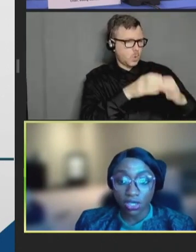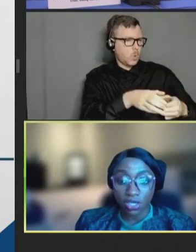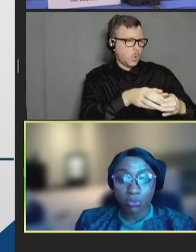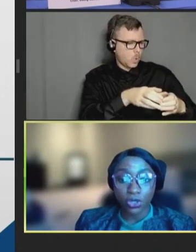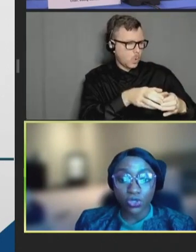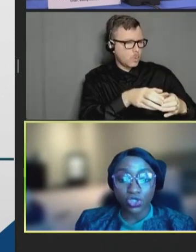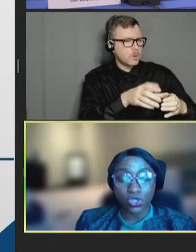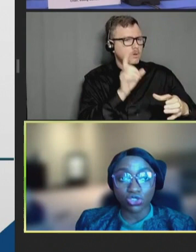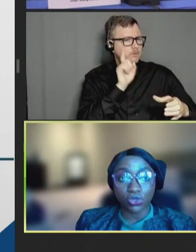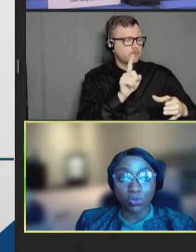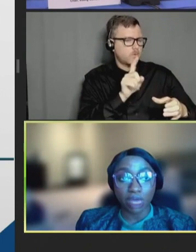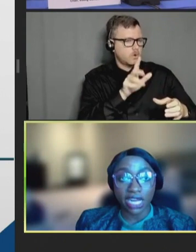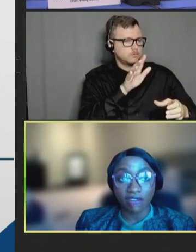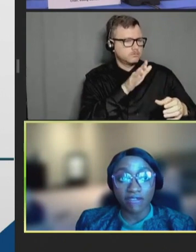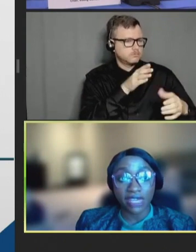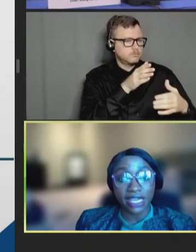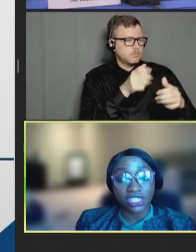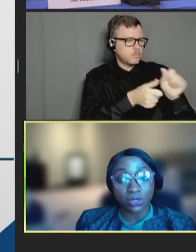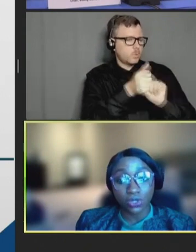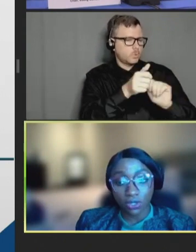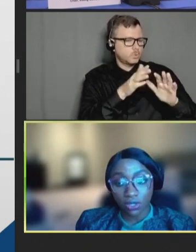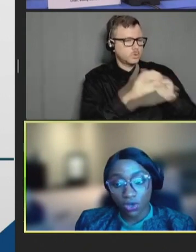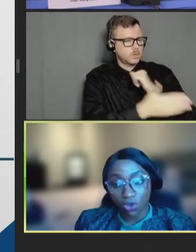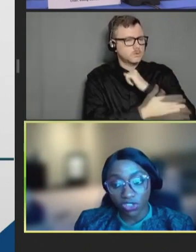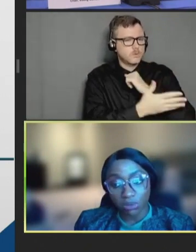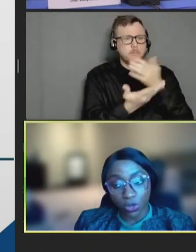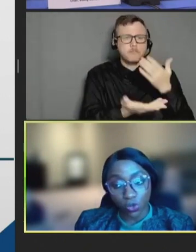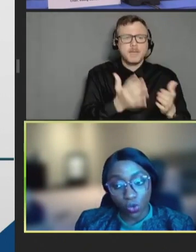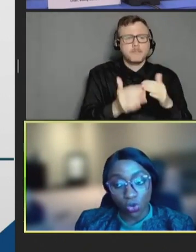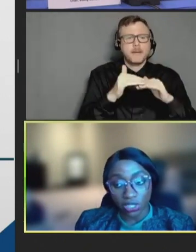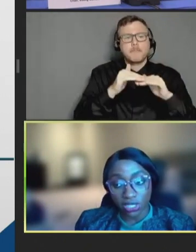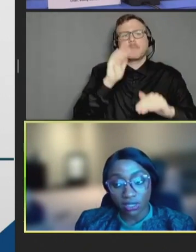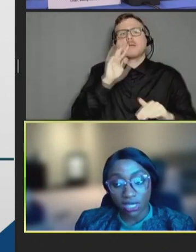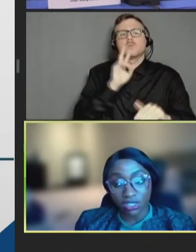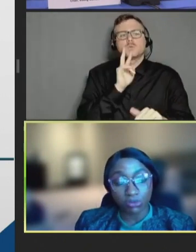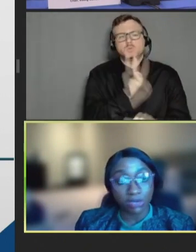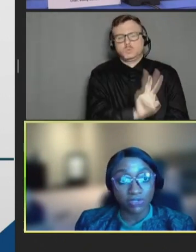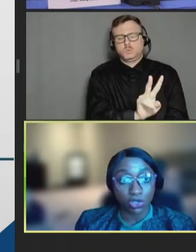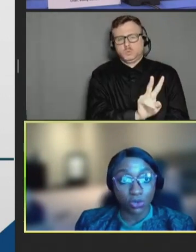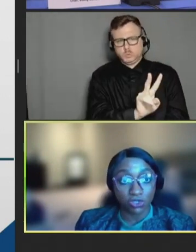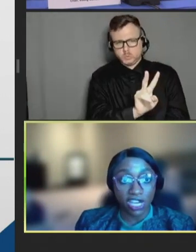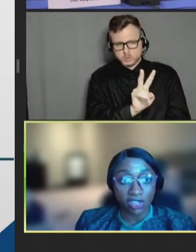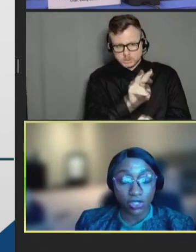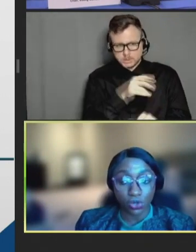But also, children who might have aged out of the typical cohorts and sometimes even up to 5 years